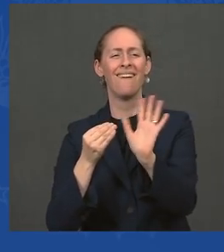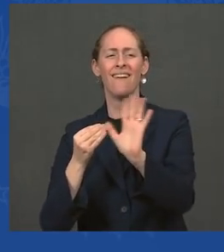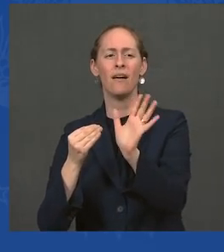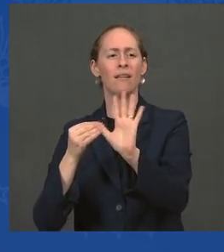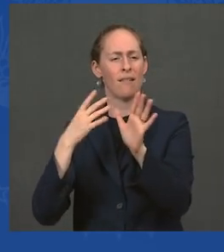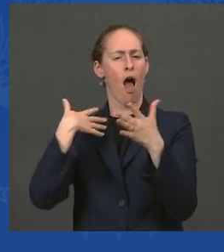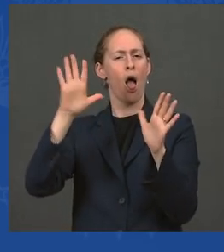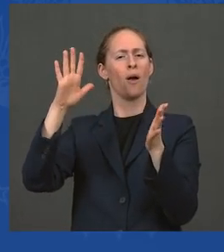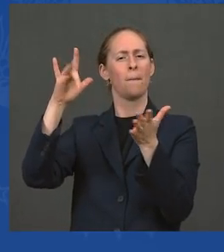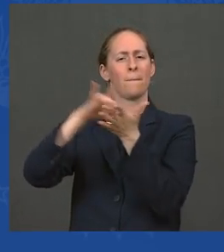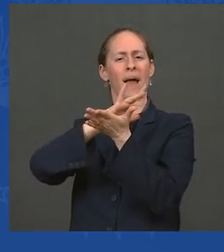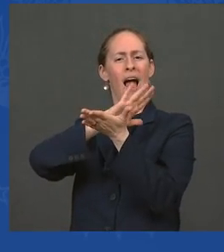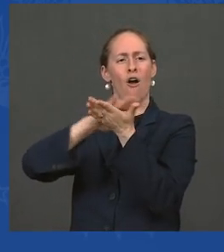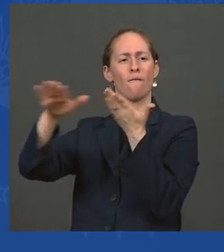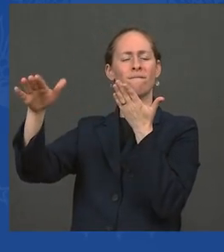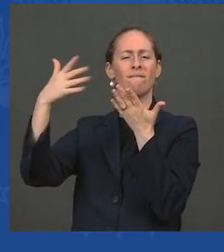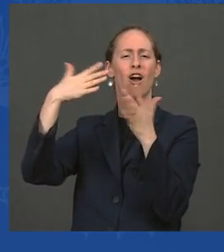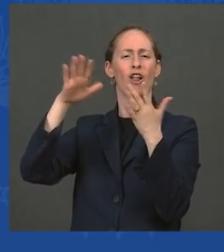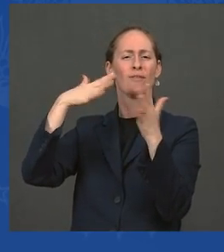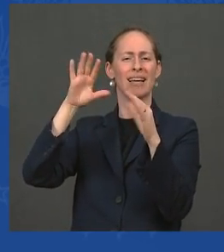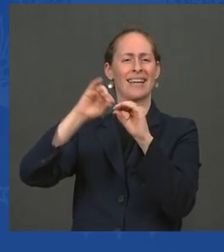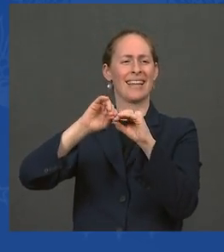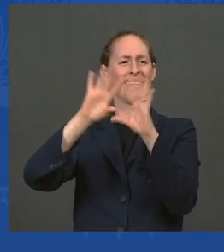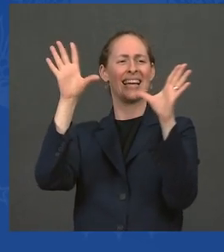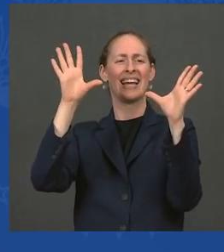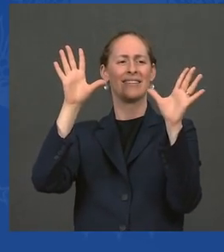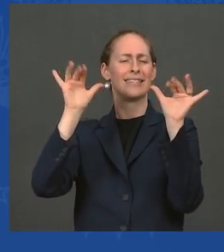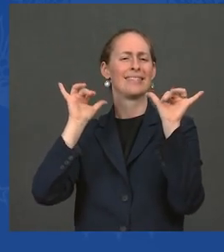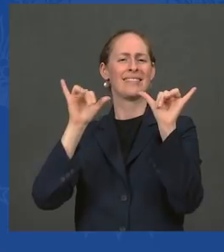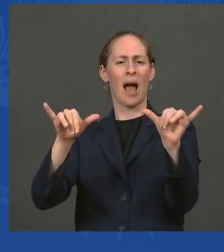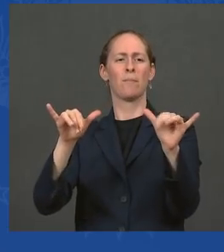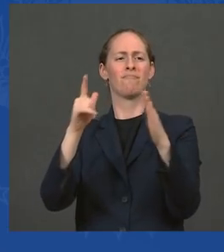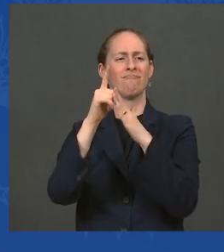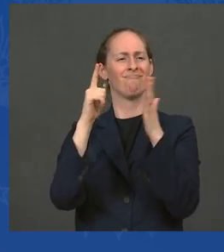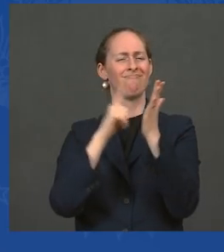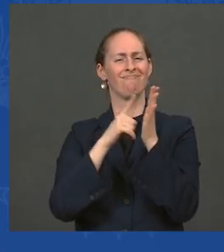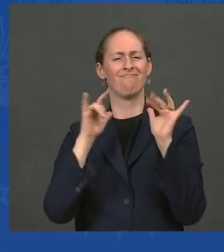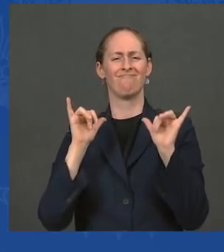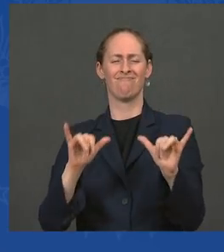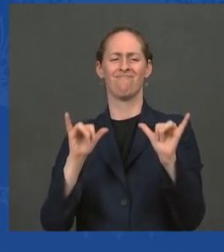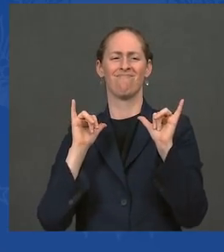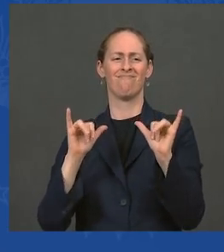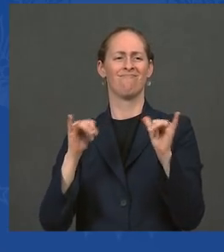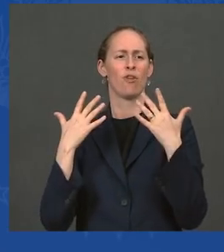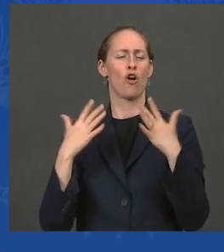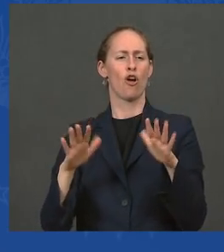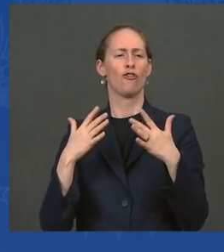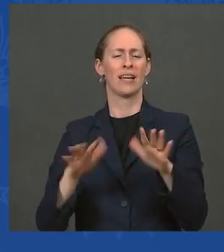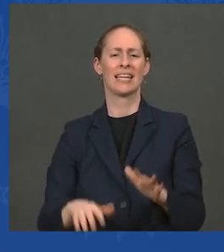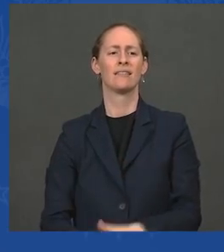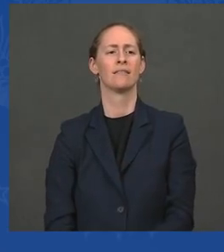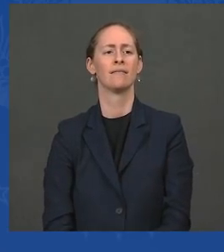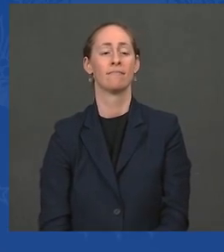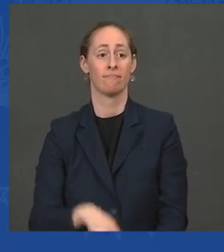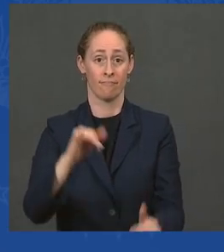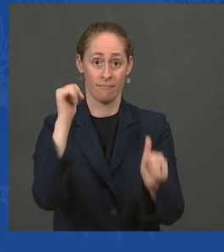written in the same piece of legislation. So, when you pass the spending, you're also passing the tax cuts,